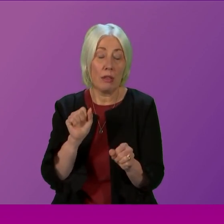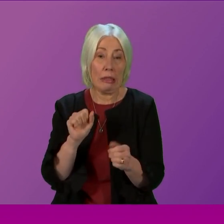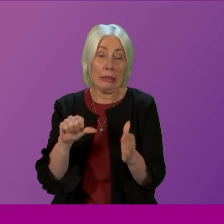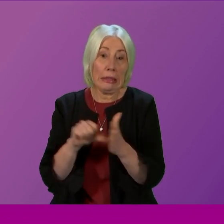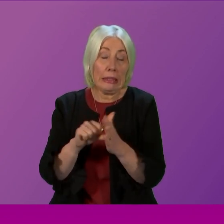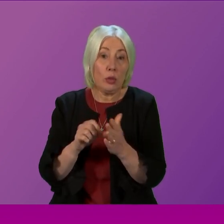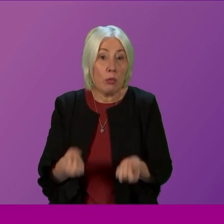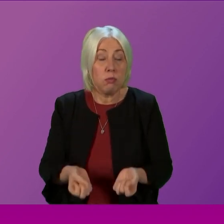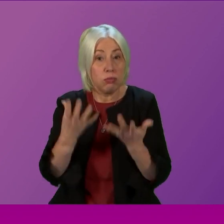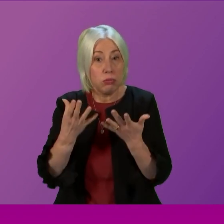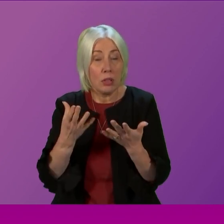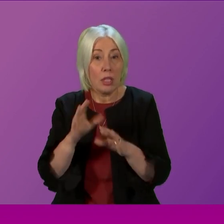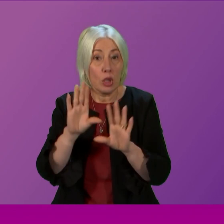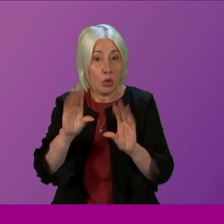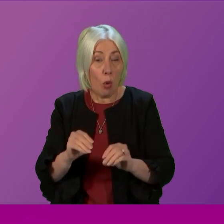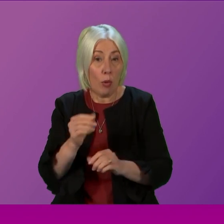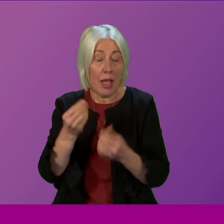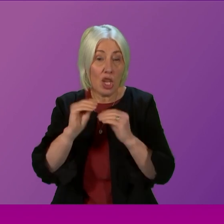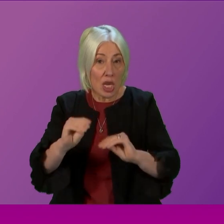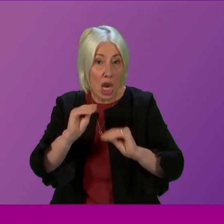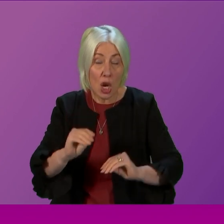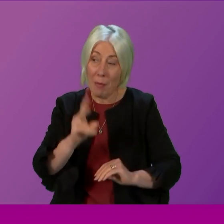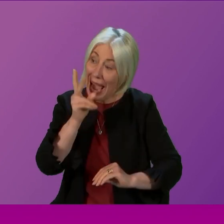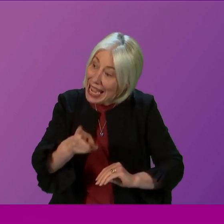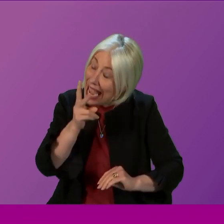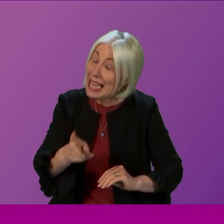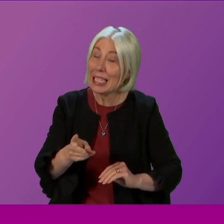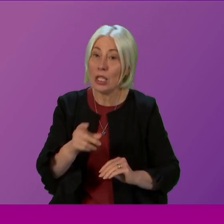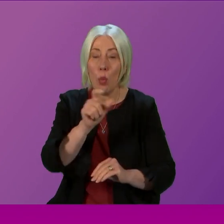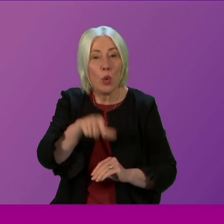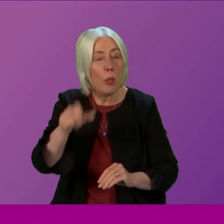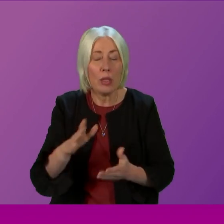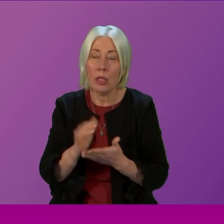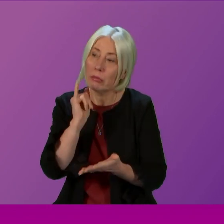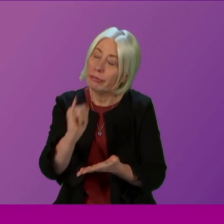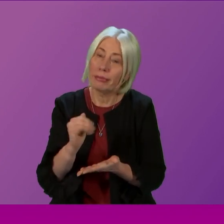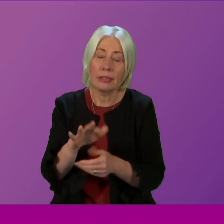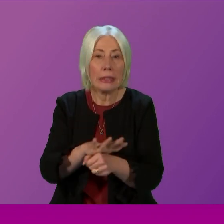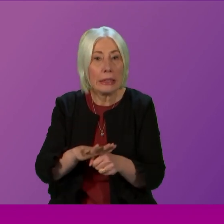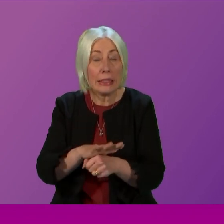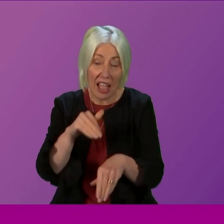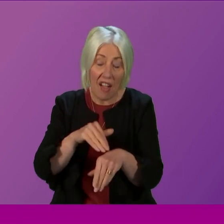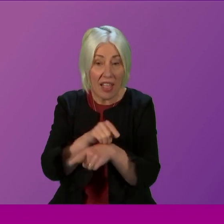pupils are once again getting a raw deal. All of this affects young people’s opportunities